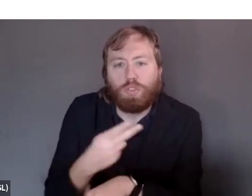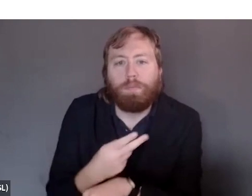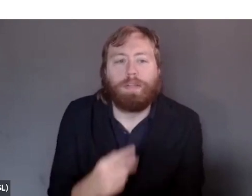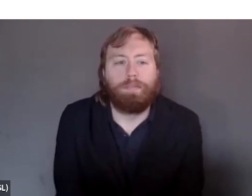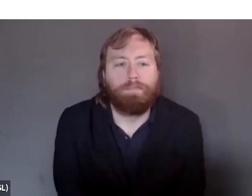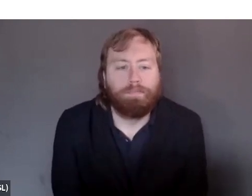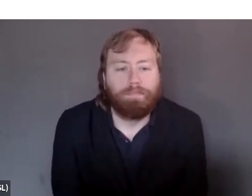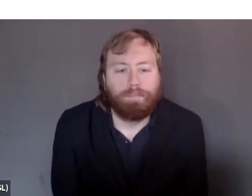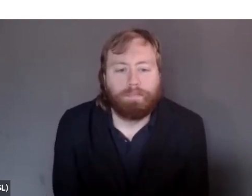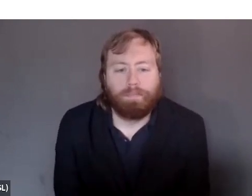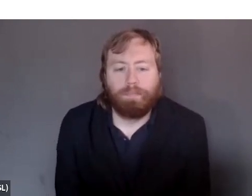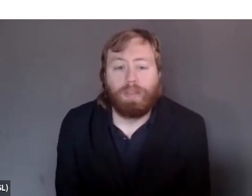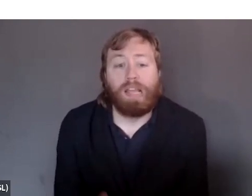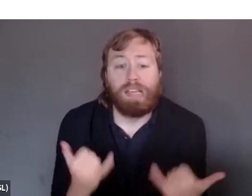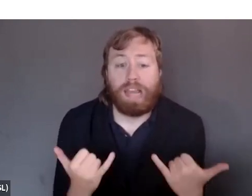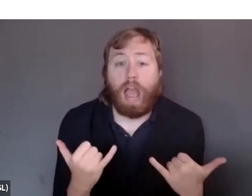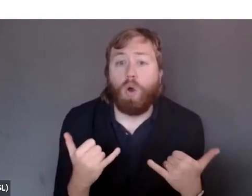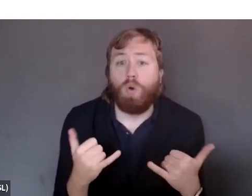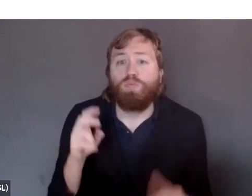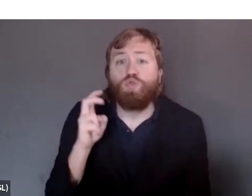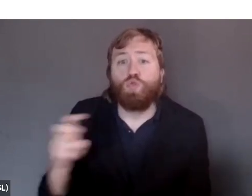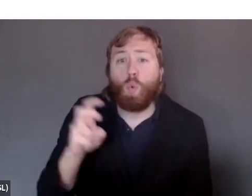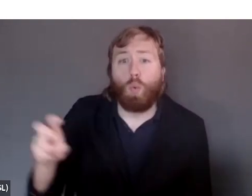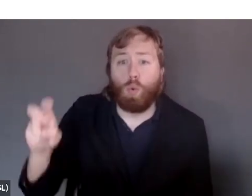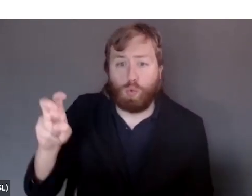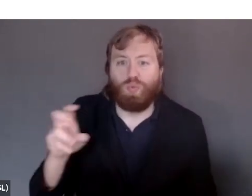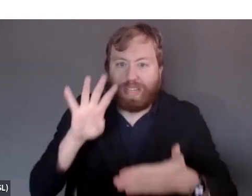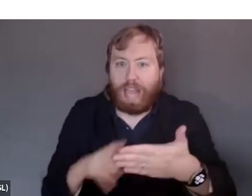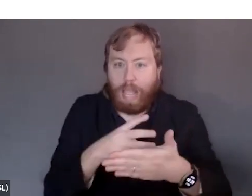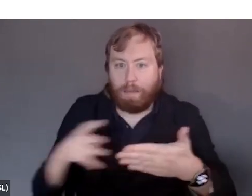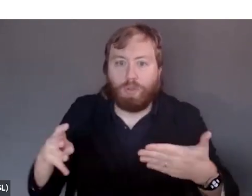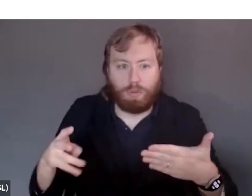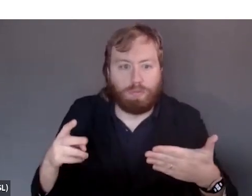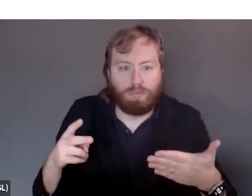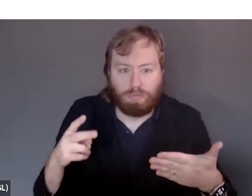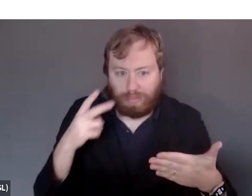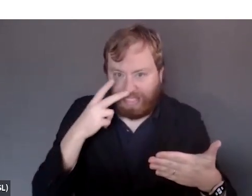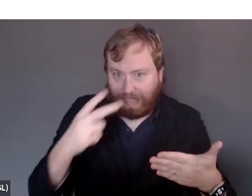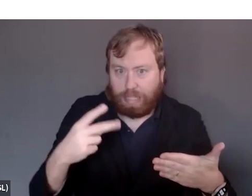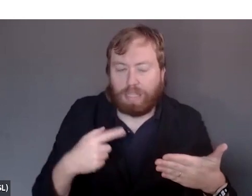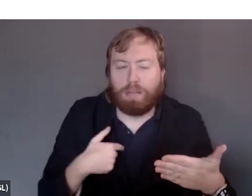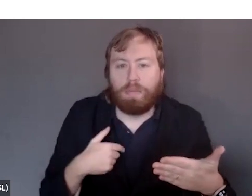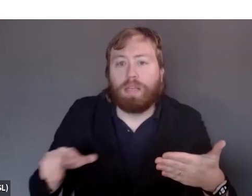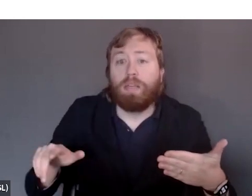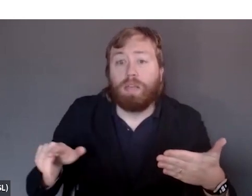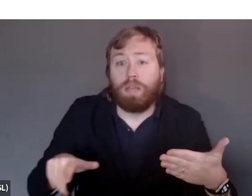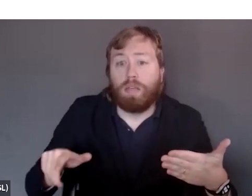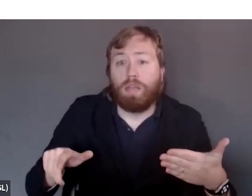Kevin's going to talk more about these, but for now, I will demonstrate that when I click the button, the button takes an action on the page.